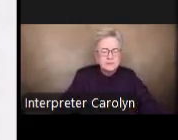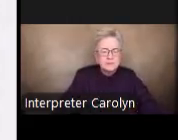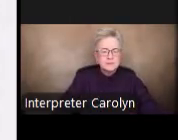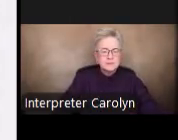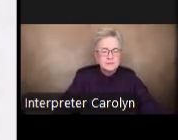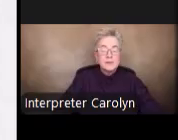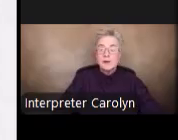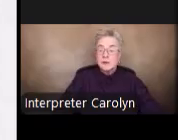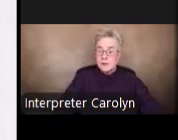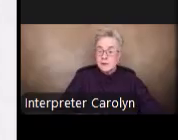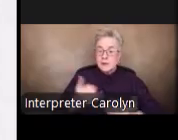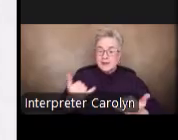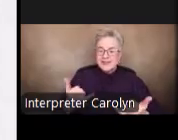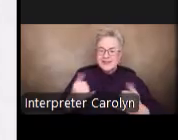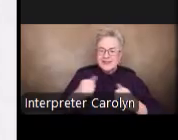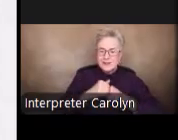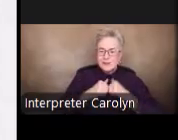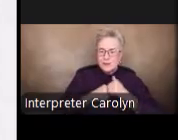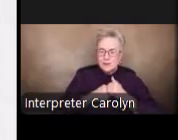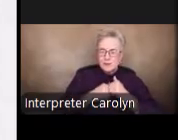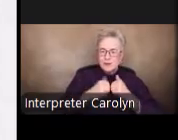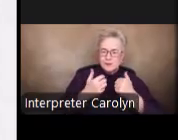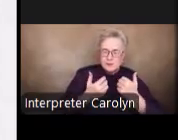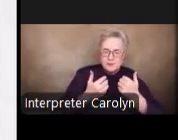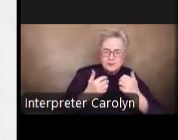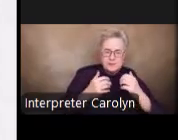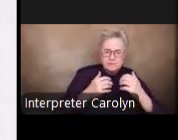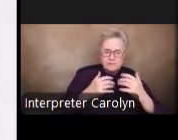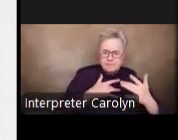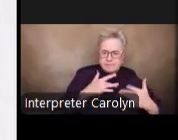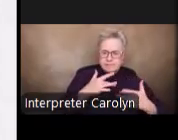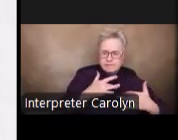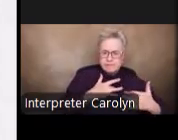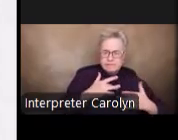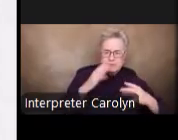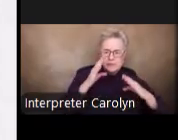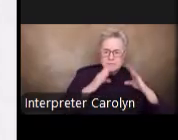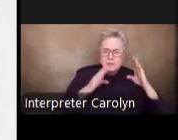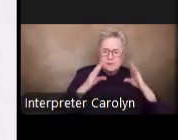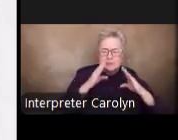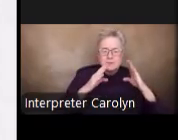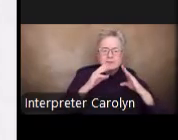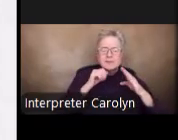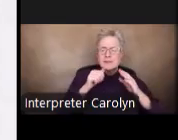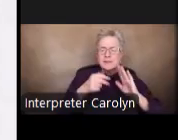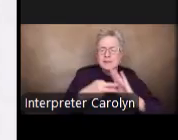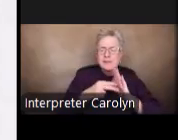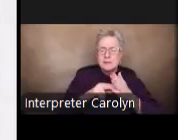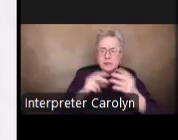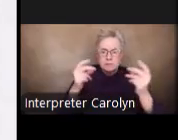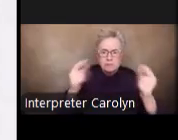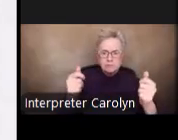Okay? Structural concerns. So these don't necessarily mean acting immediately, but we just need to watch carefully.